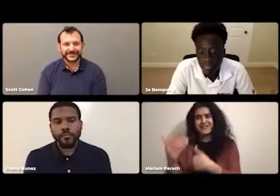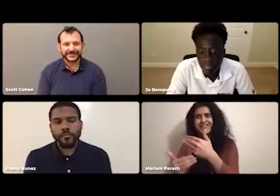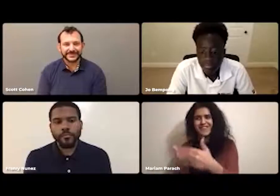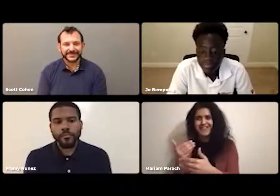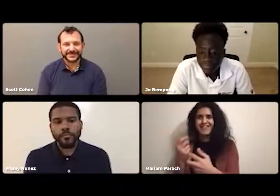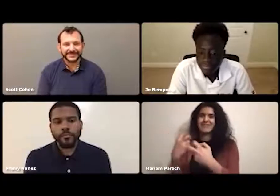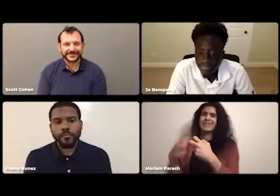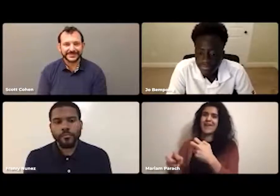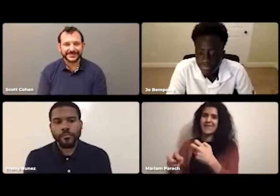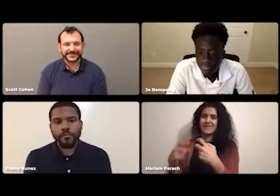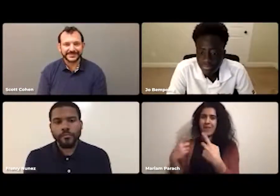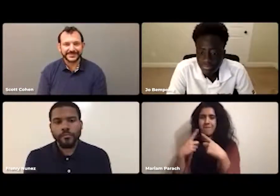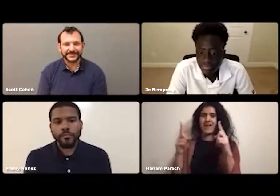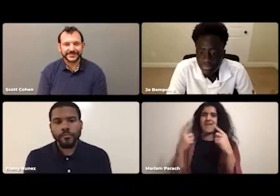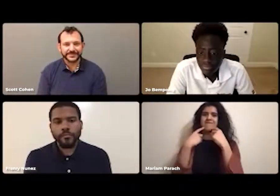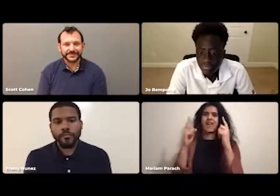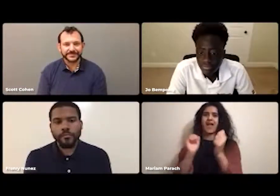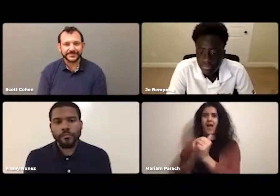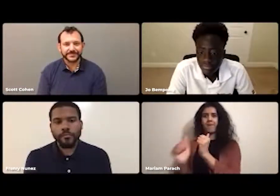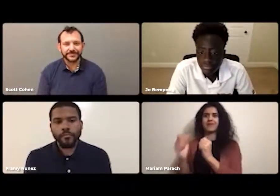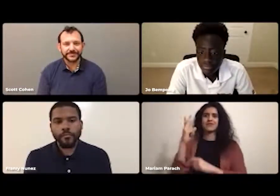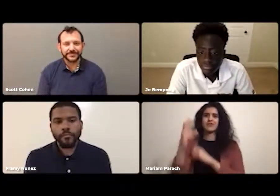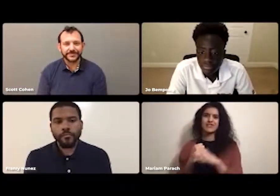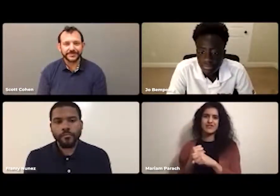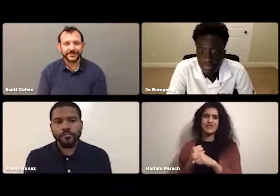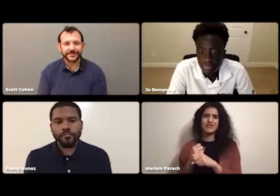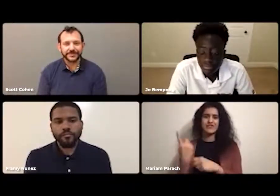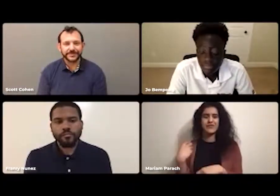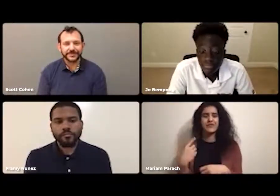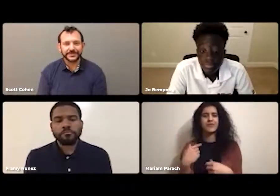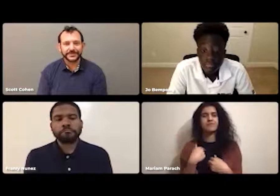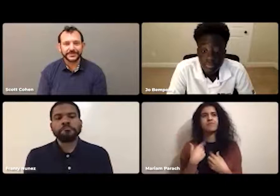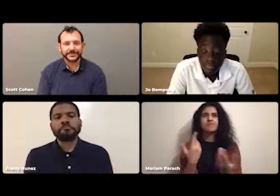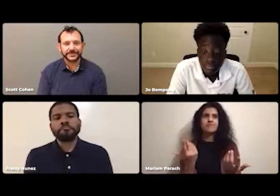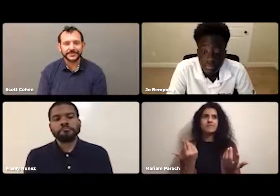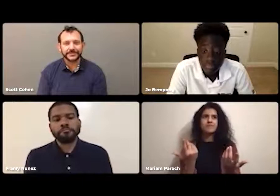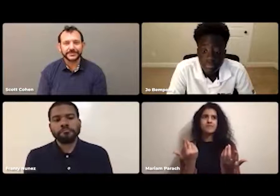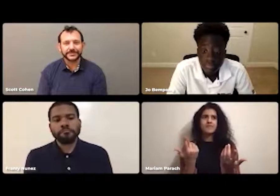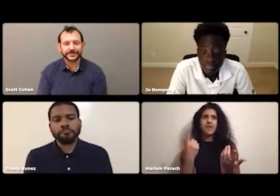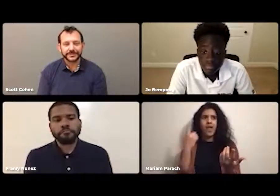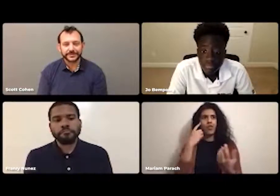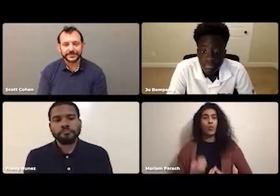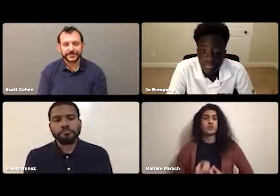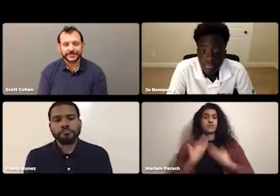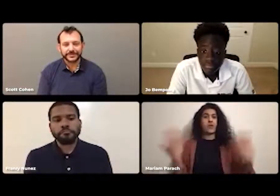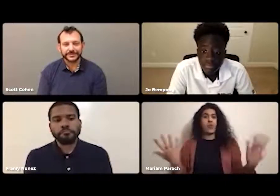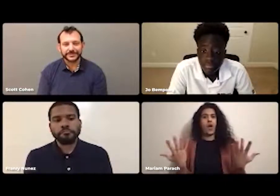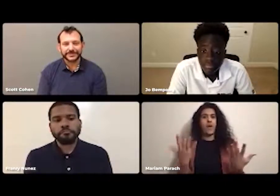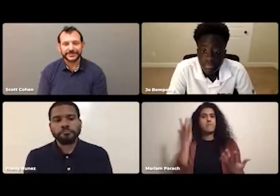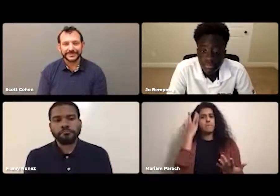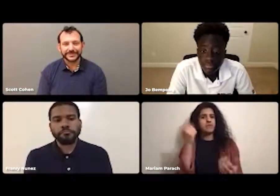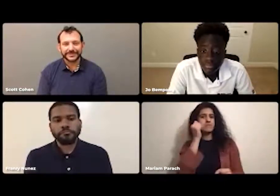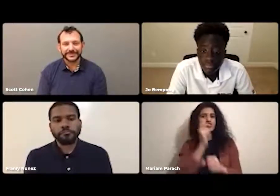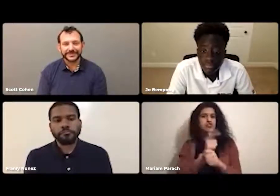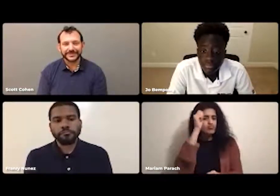It was a long, slow process, but I finally received that degree two years ago.